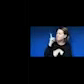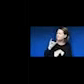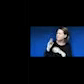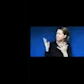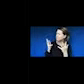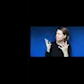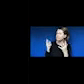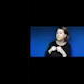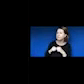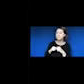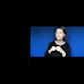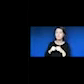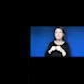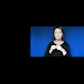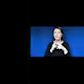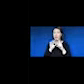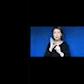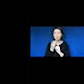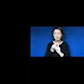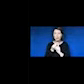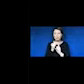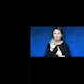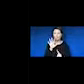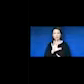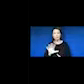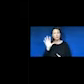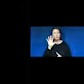Again, what the culture is like within a business.